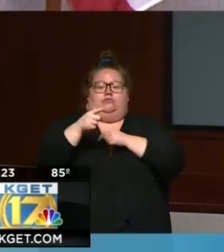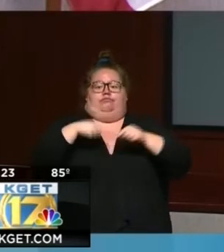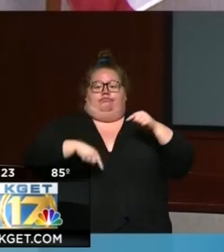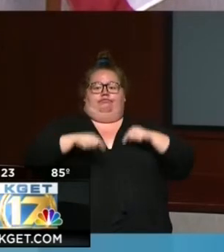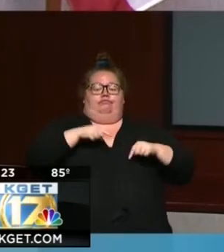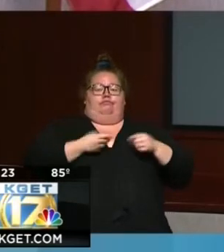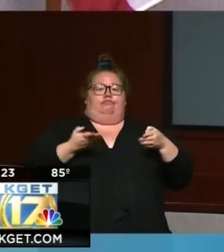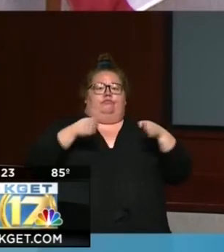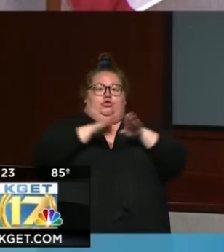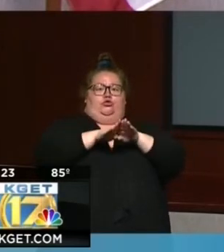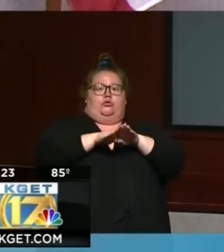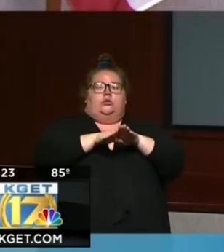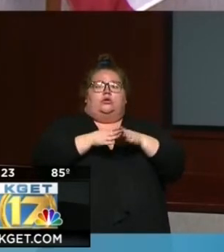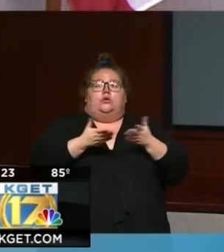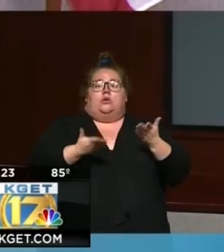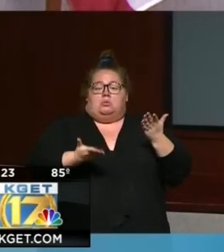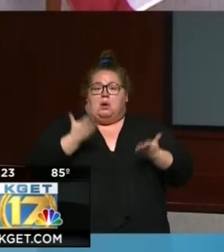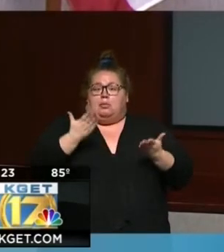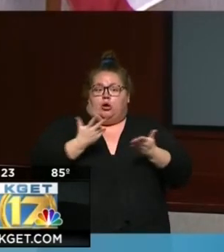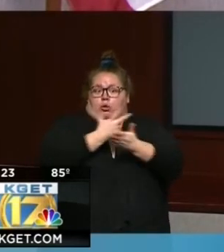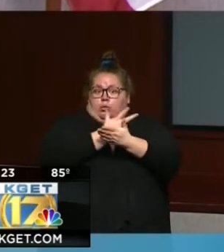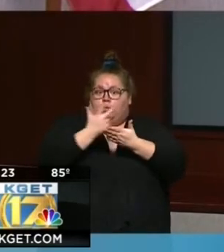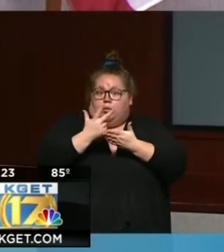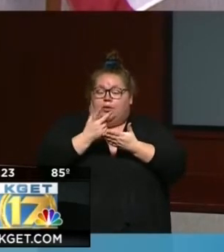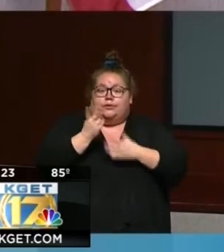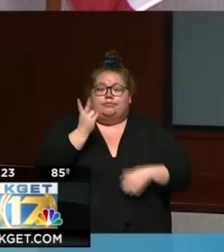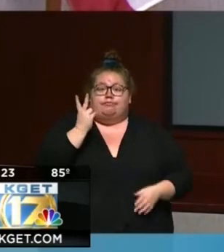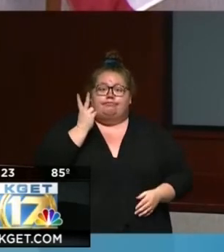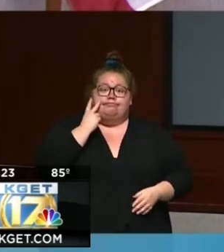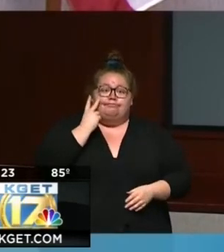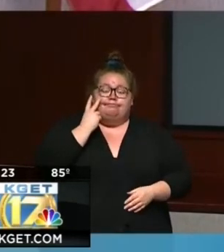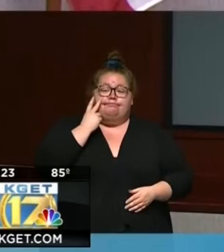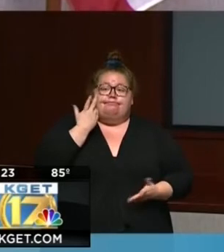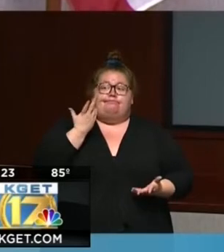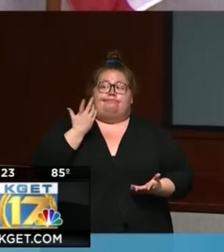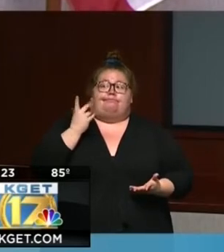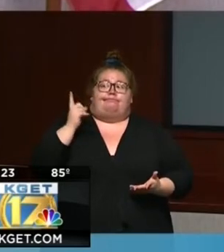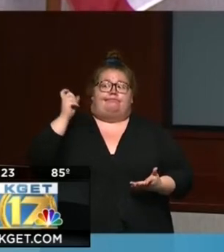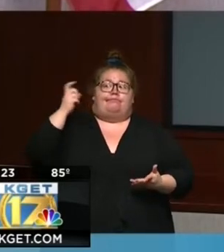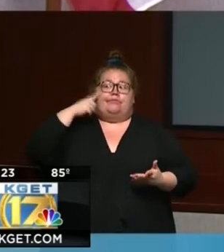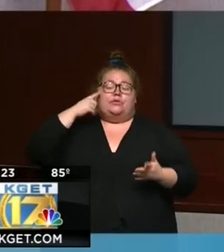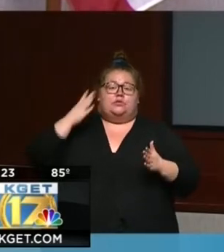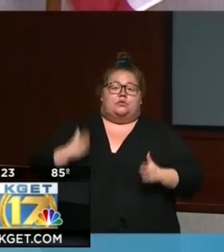I INCORRECTLY SAID 17. IT IS ENTIRELY POSSIBLE SO IN